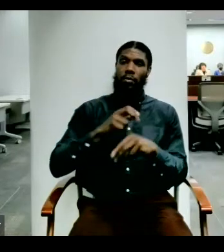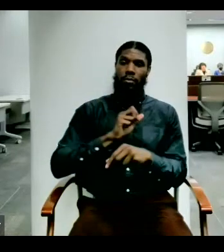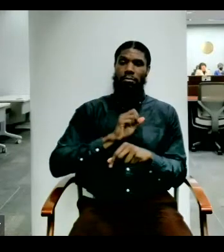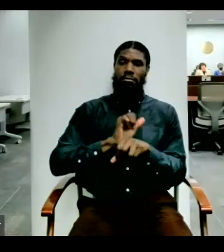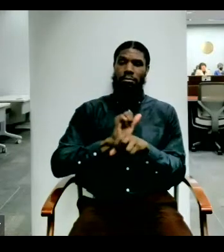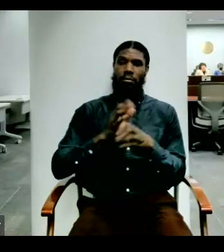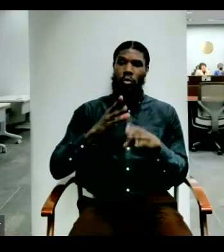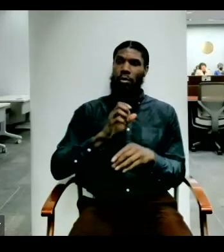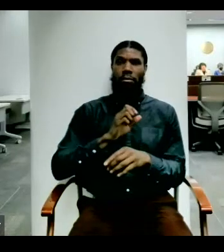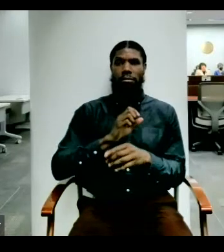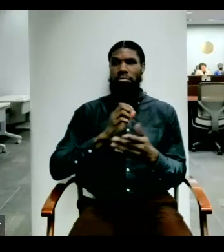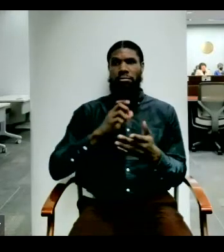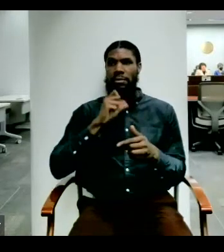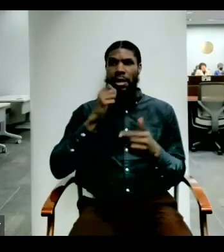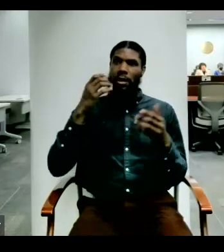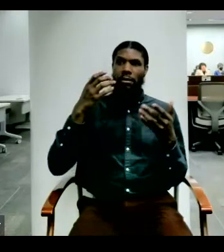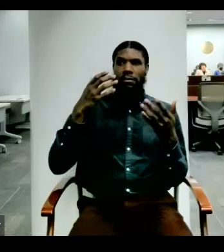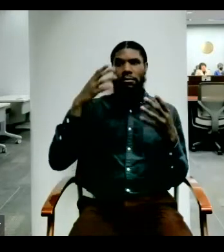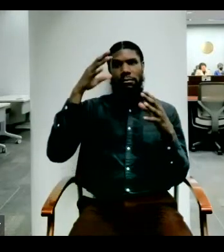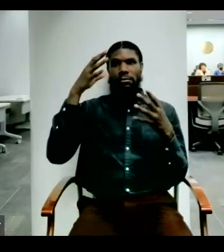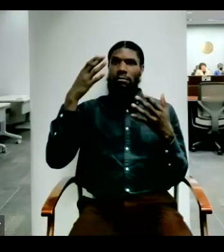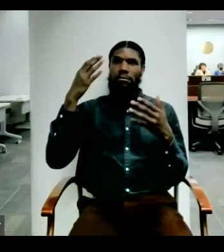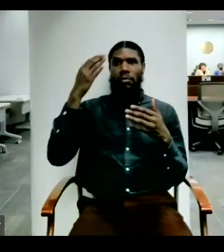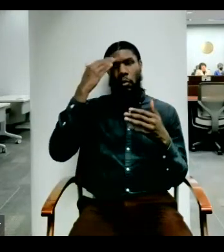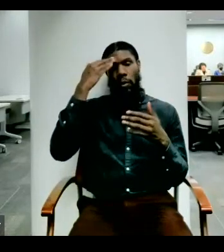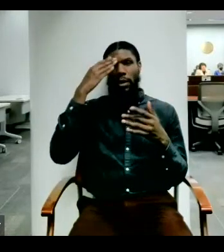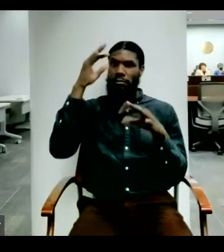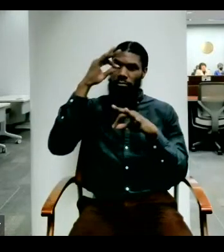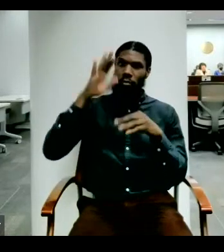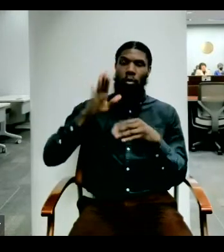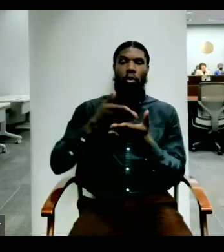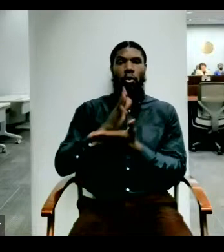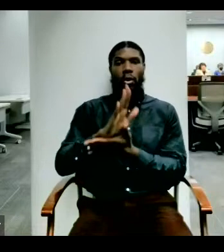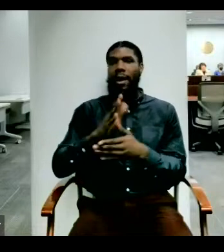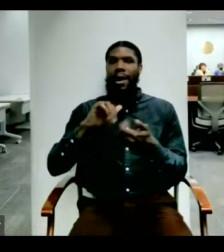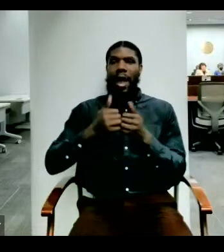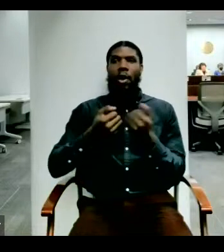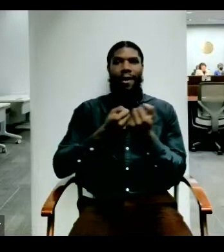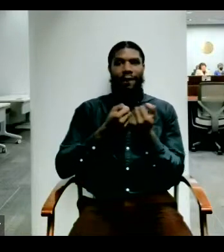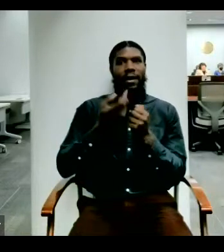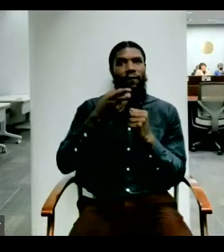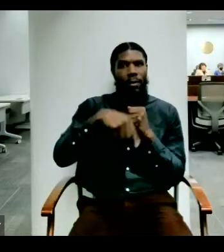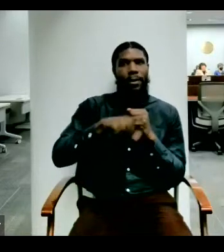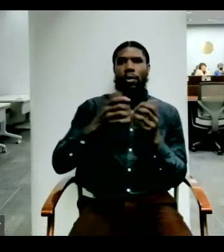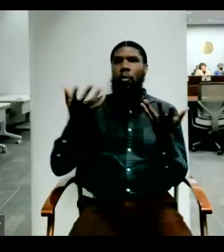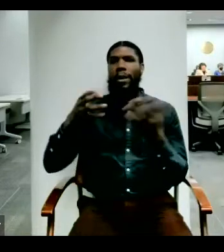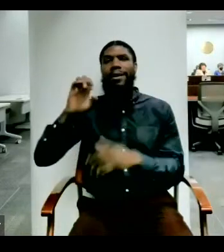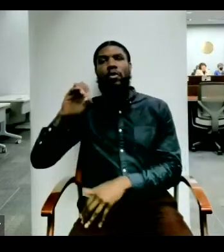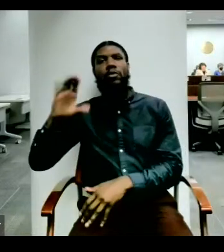of their rights, and able to effectively advocate on their behalf. What is it the EEOC needs to do?